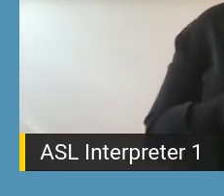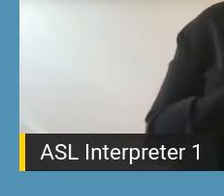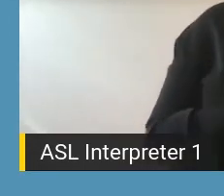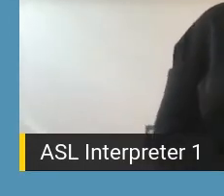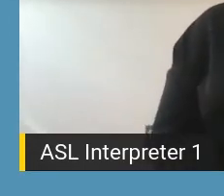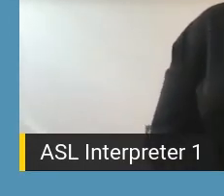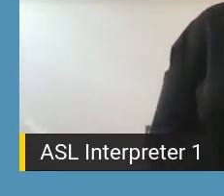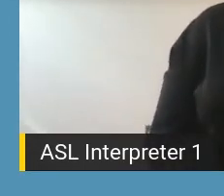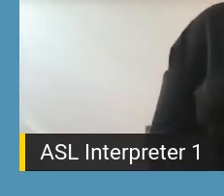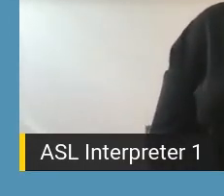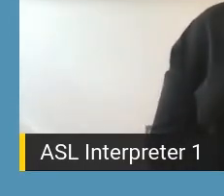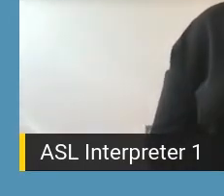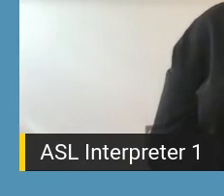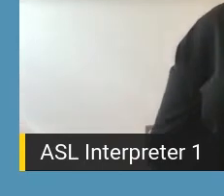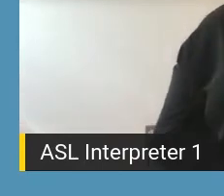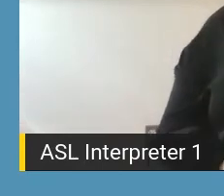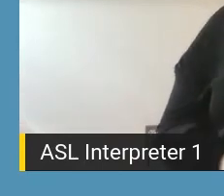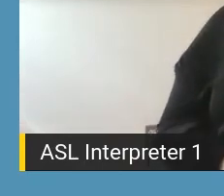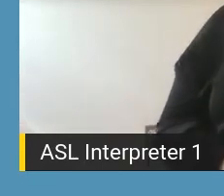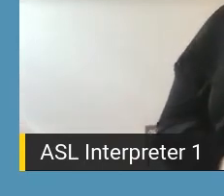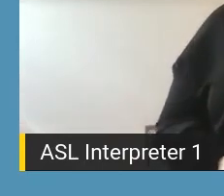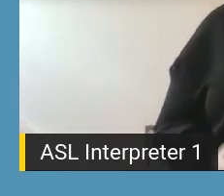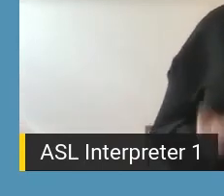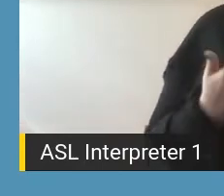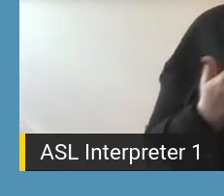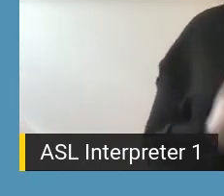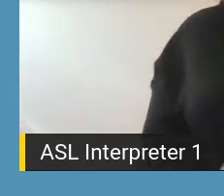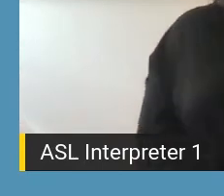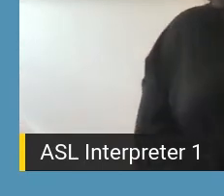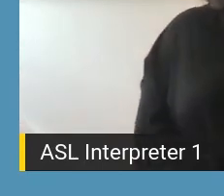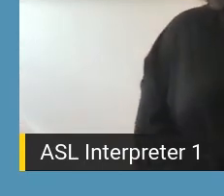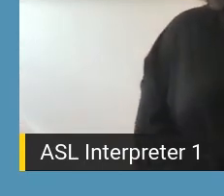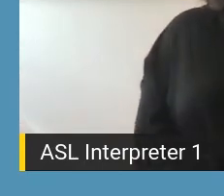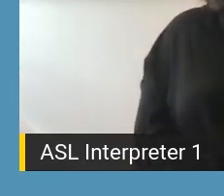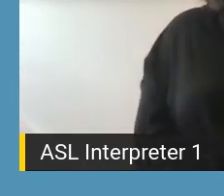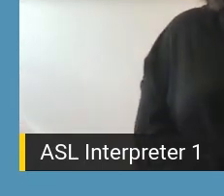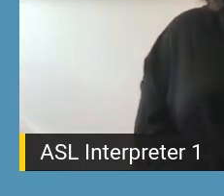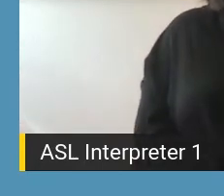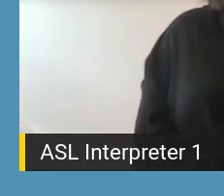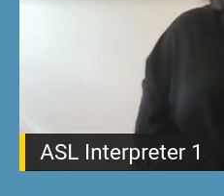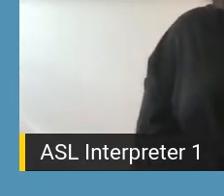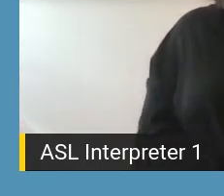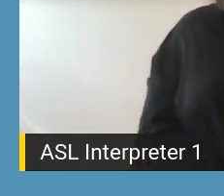in the last one about a recorder-style mic or a shotgun mic and I would go back and forth